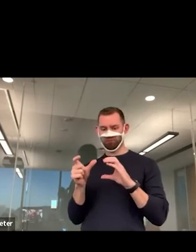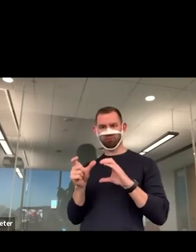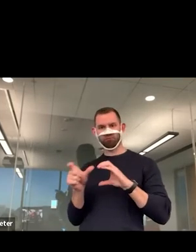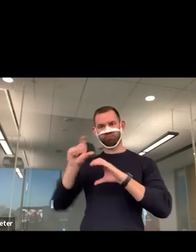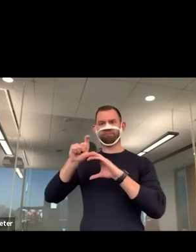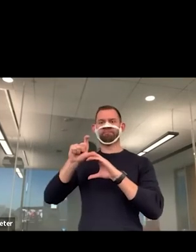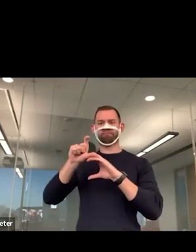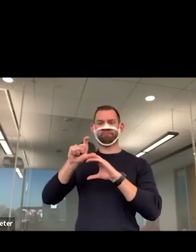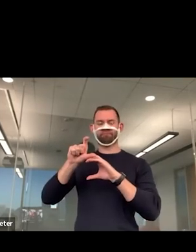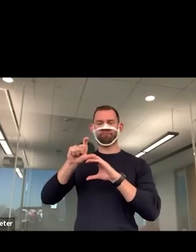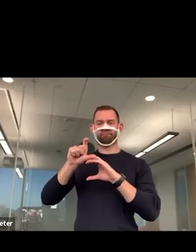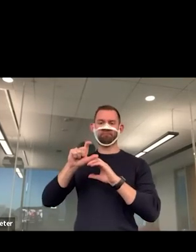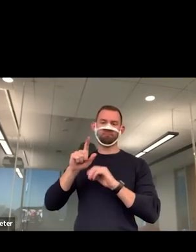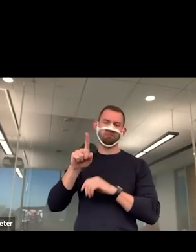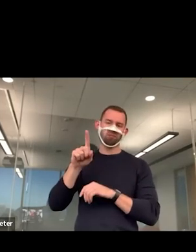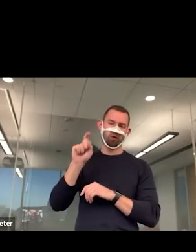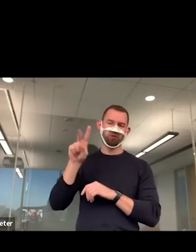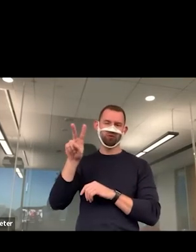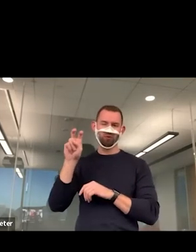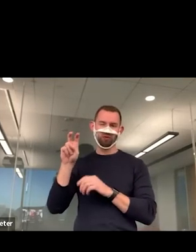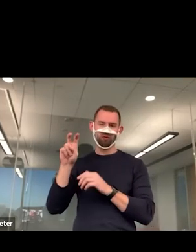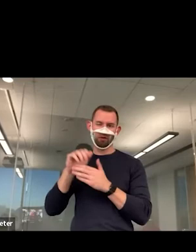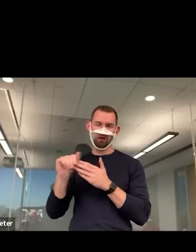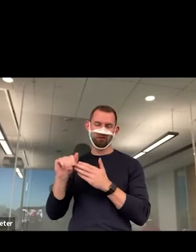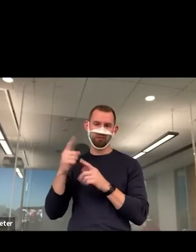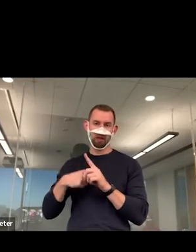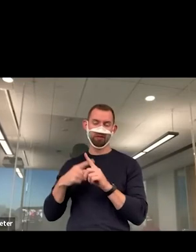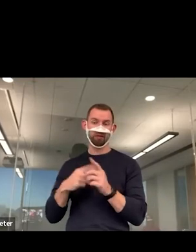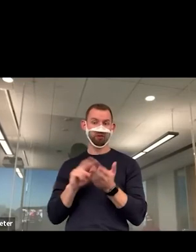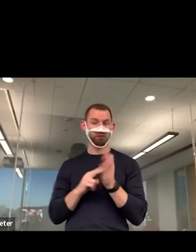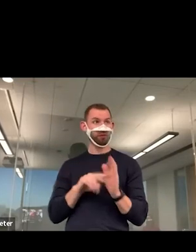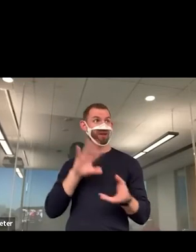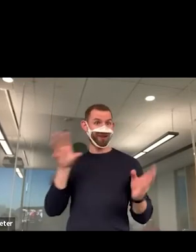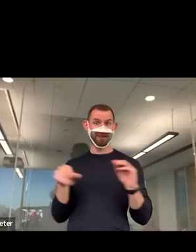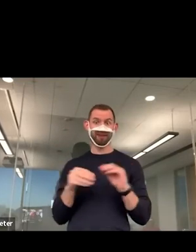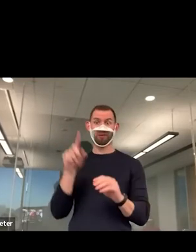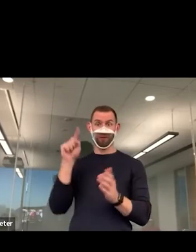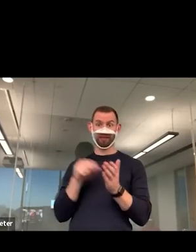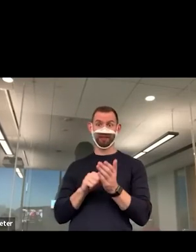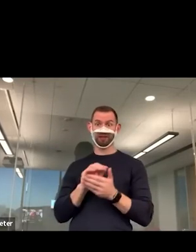getting a thousand dollars a month and that's supposed to pay for everything and if you work